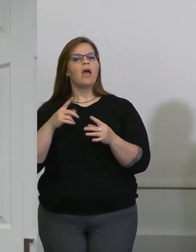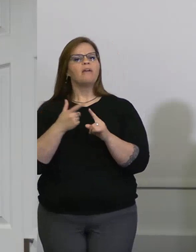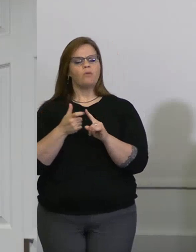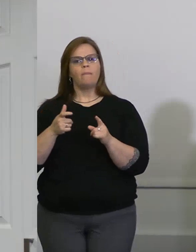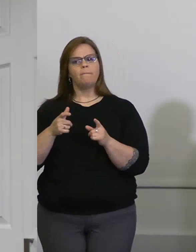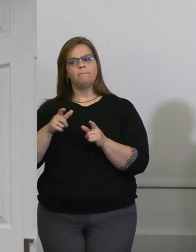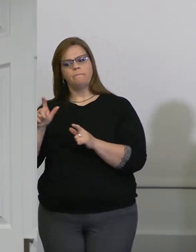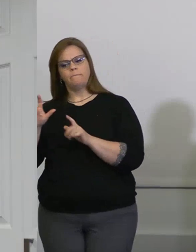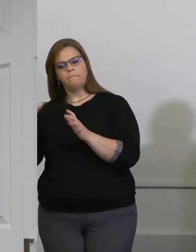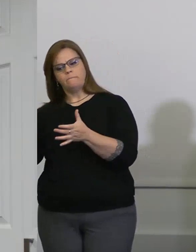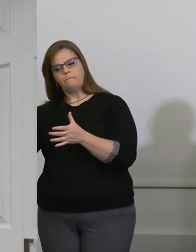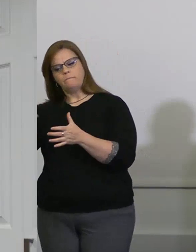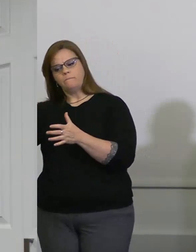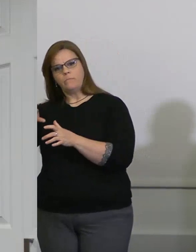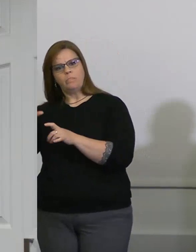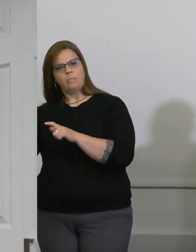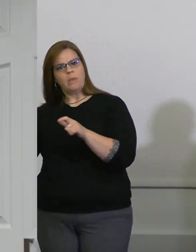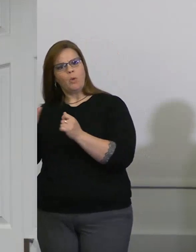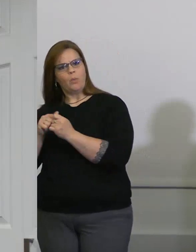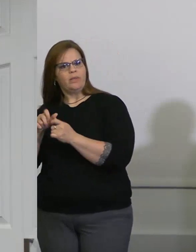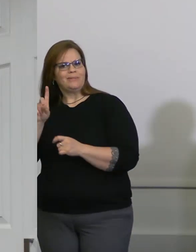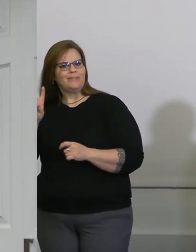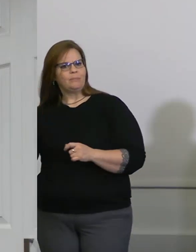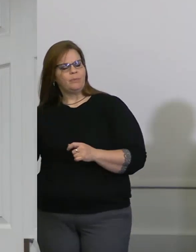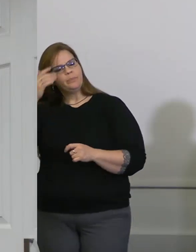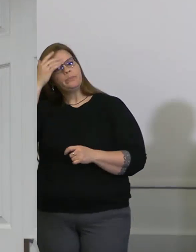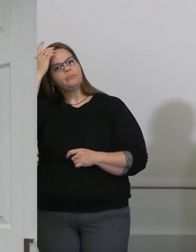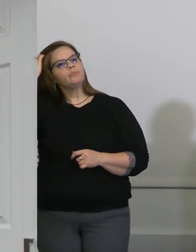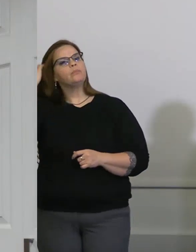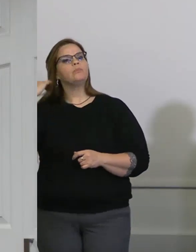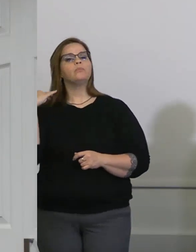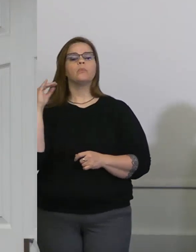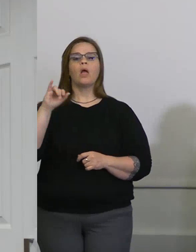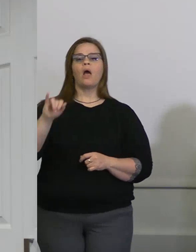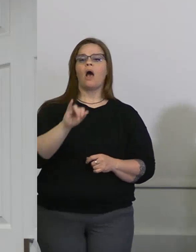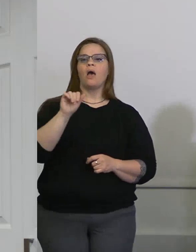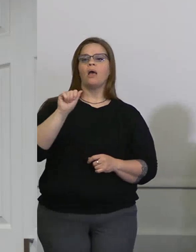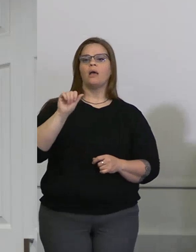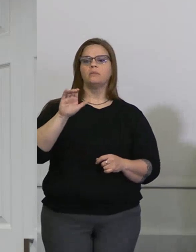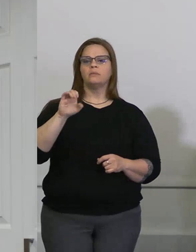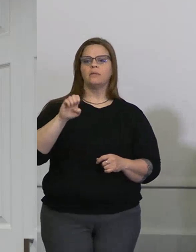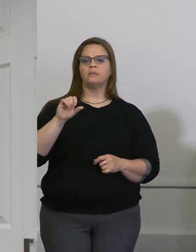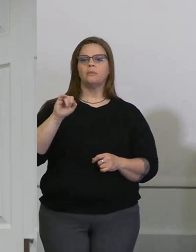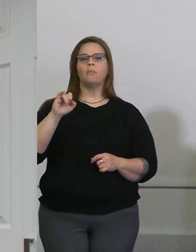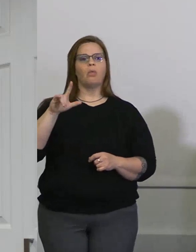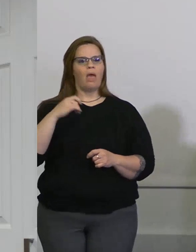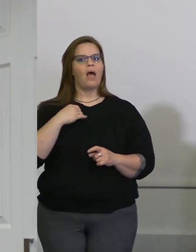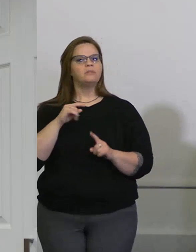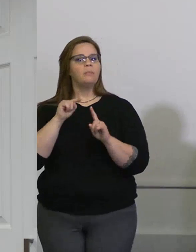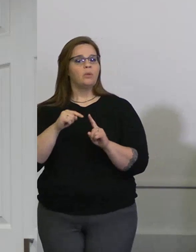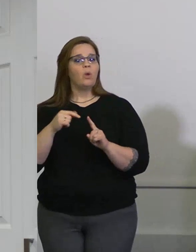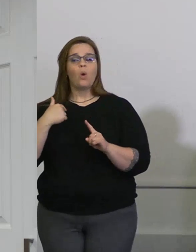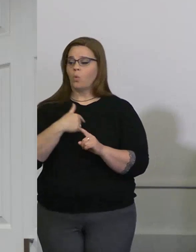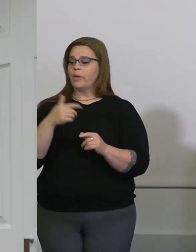accessible was has that mission where we hire people with disabilities.